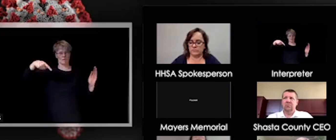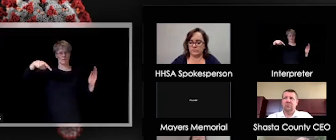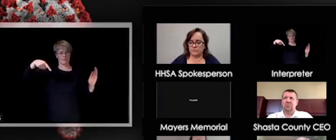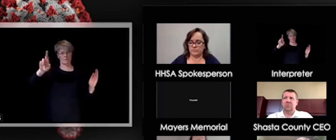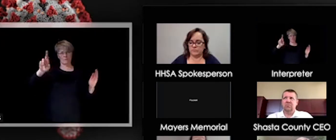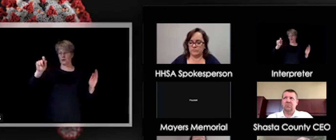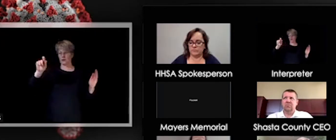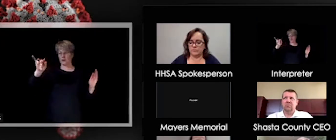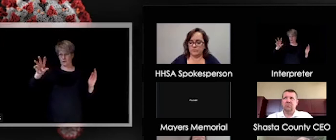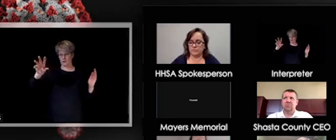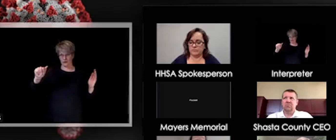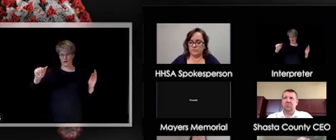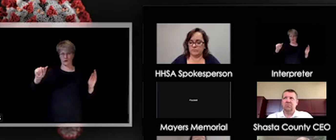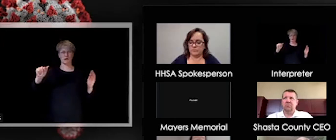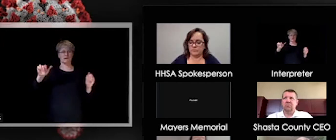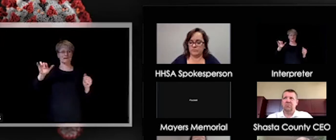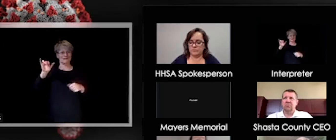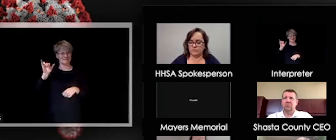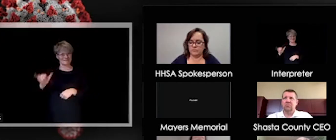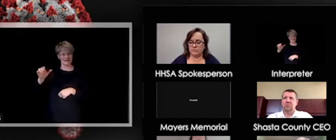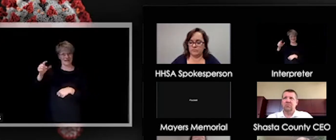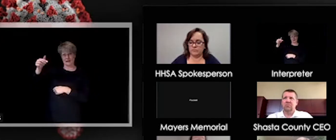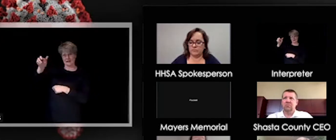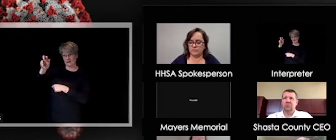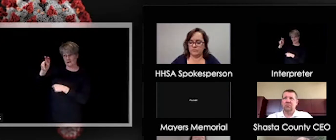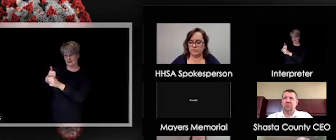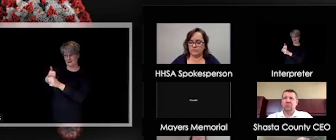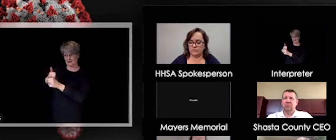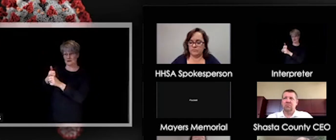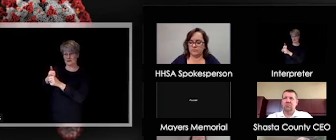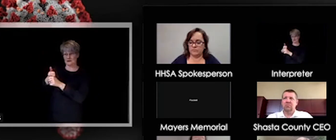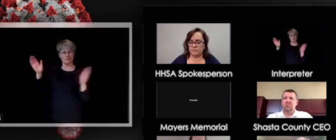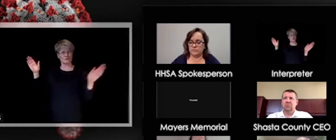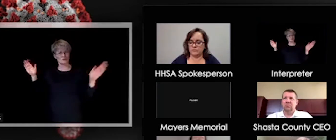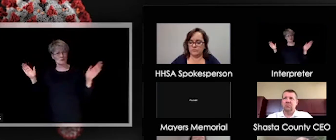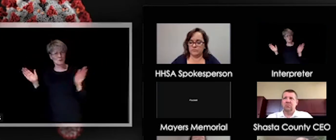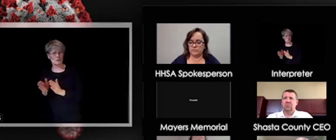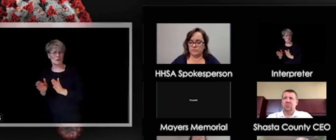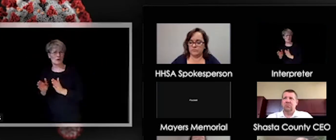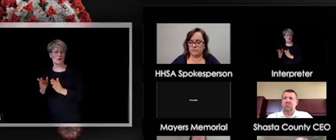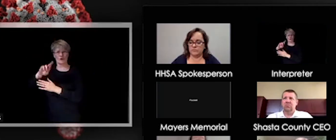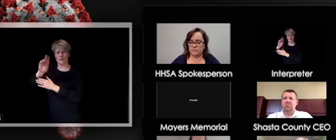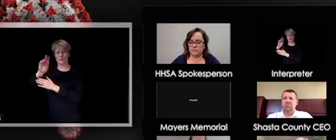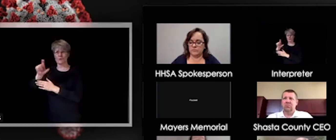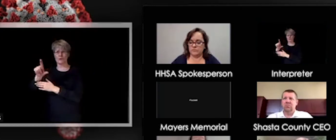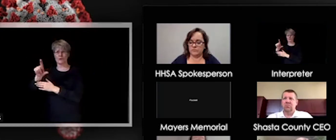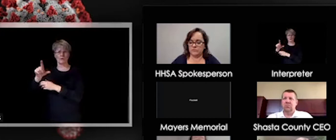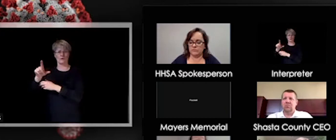rural county than us, yet they actually have the highest risk at the moment. Butte County’s